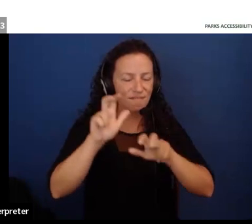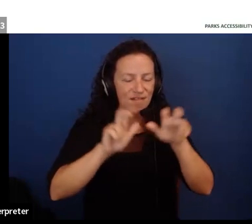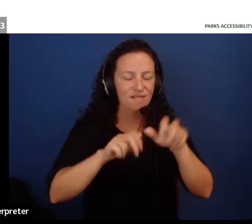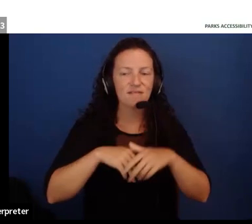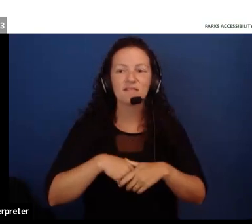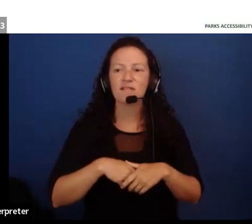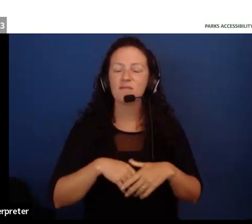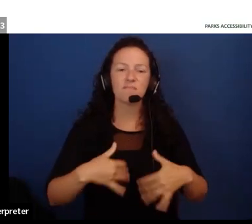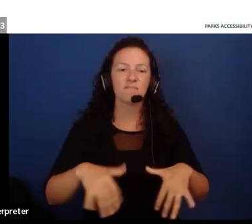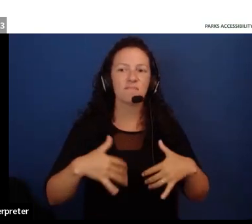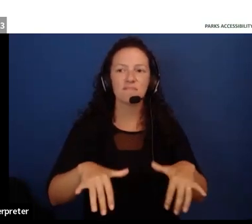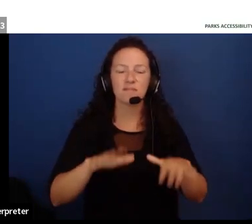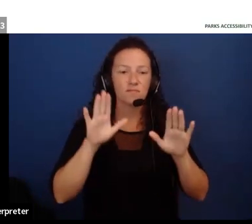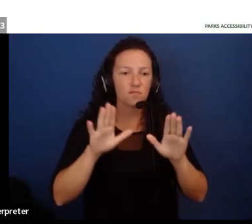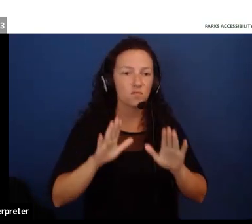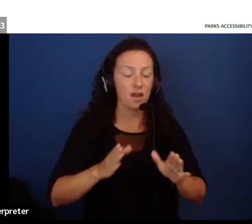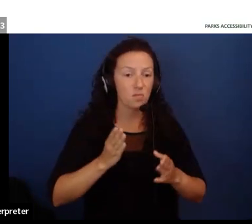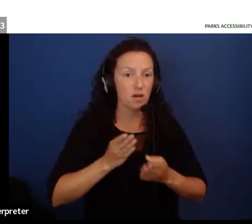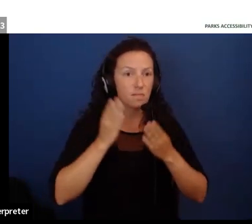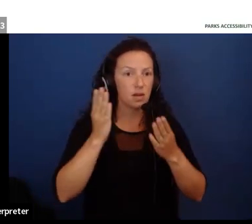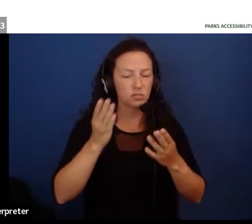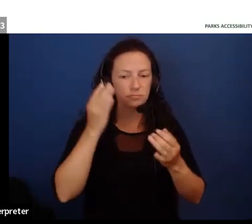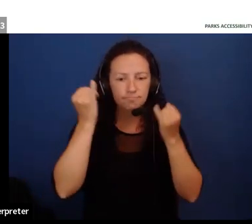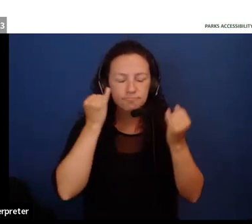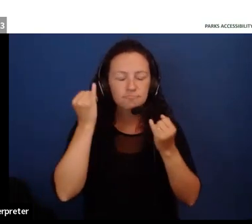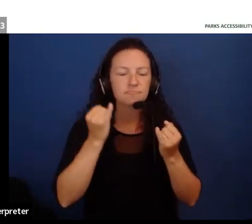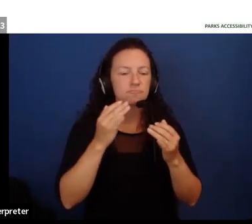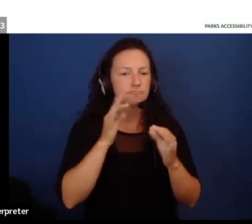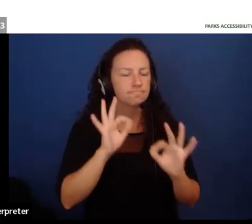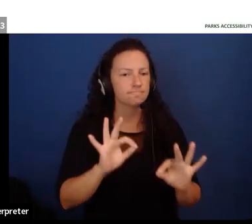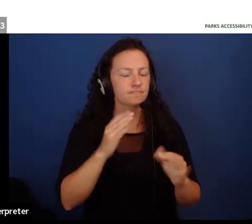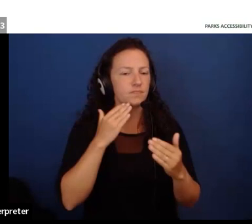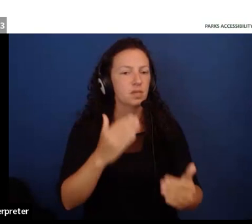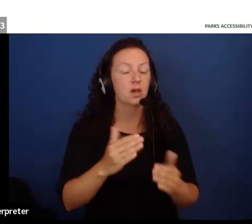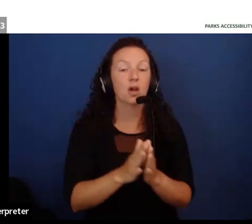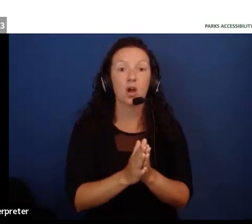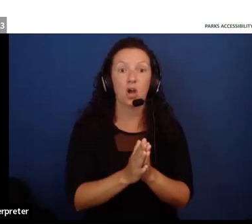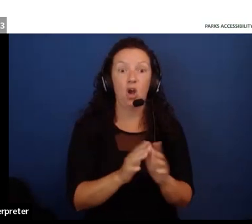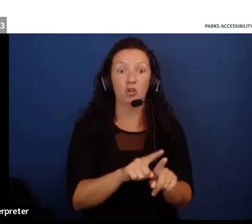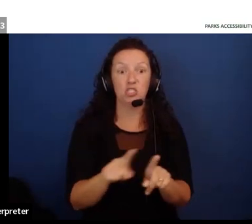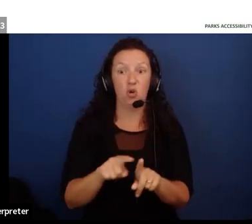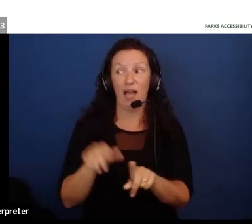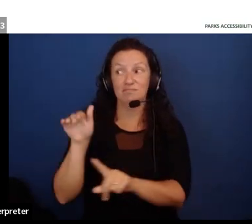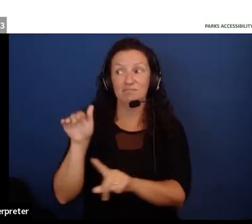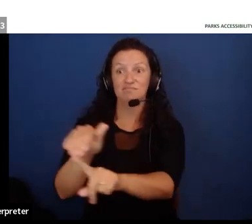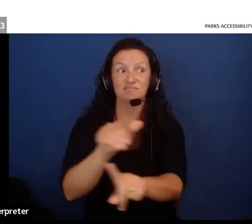Fantastic recommendations. We. I will also say please go watch elevated. It is a fantastic